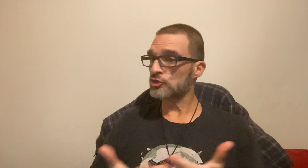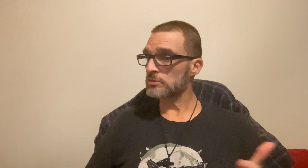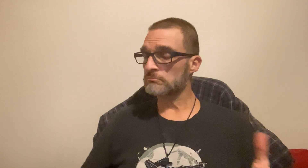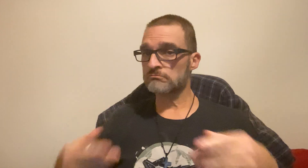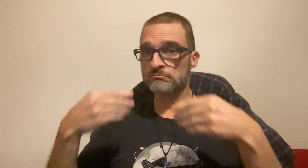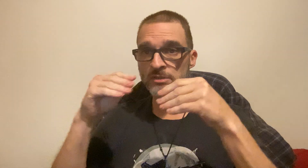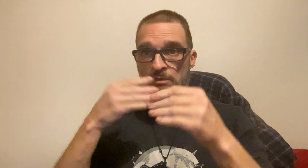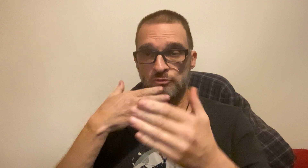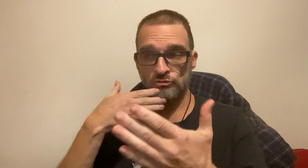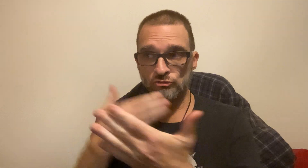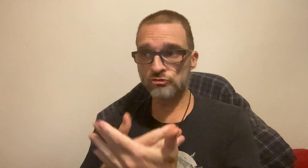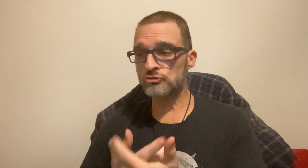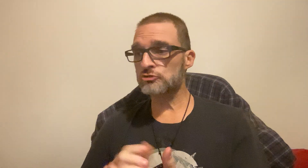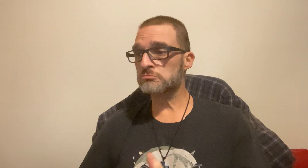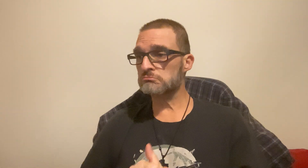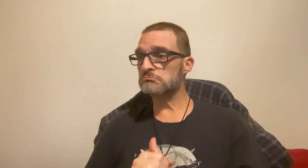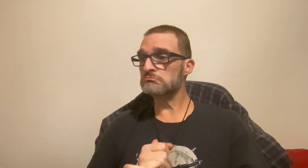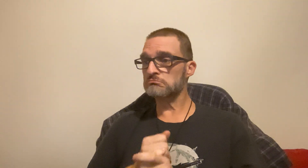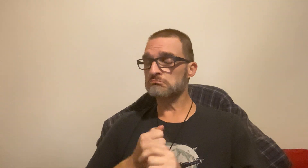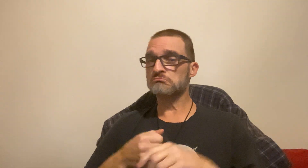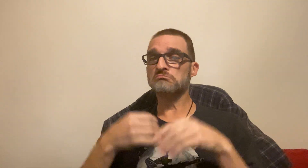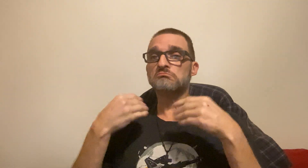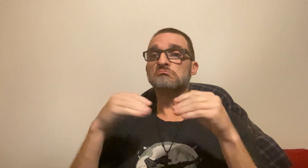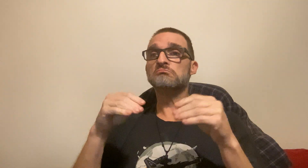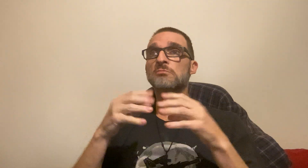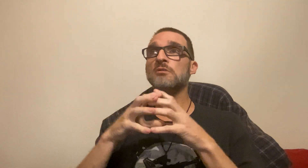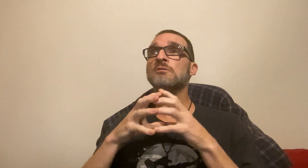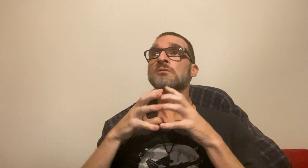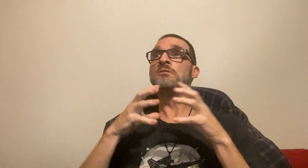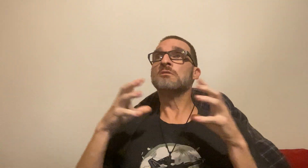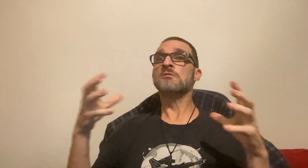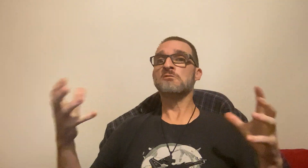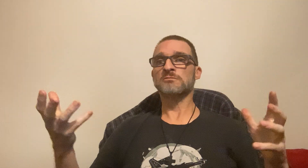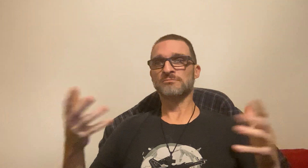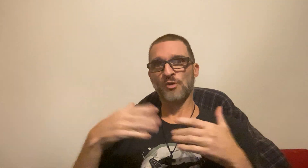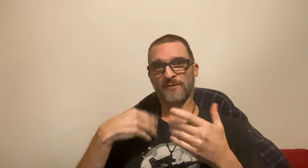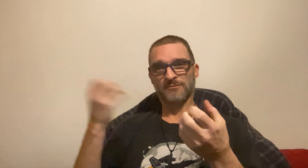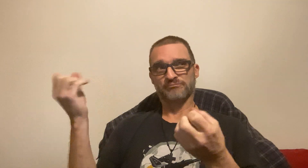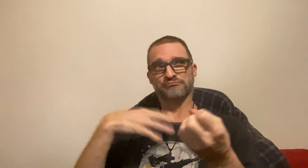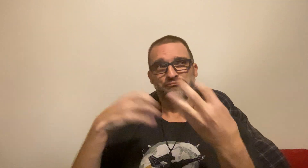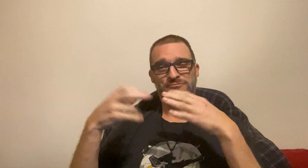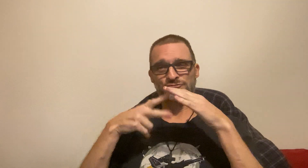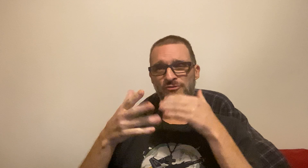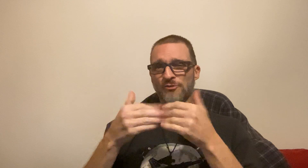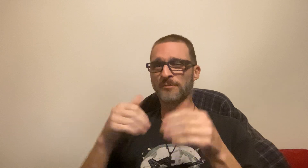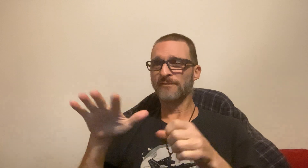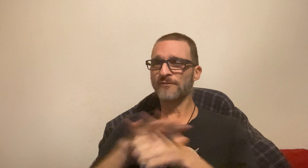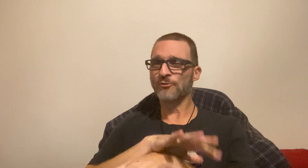Food was good, The garage sale was good, We sold A LOT of things. I had people giving me stuff to the point my garage was